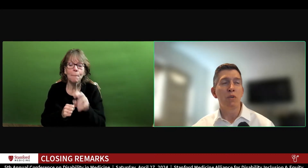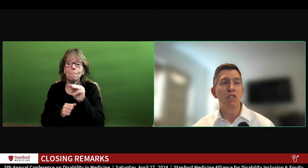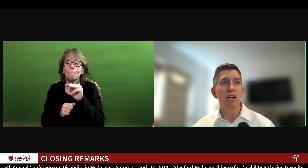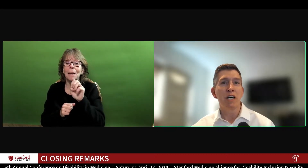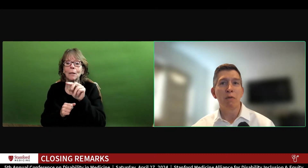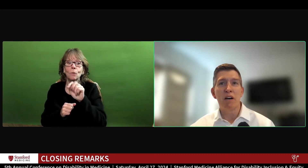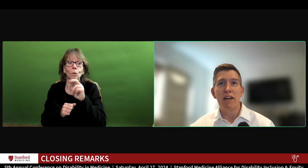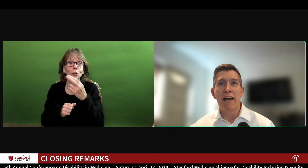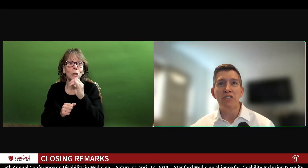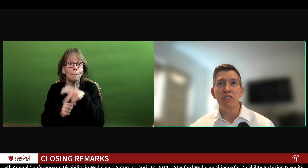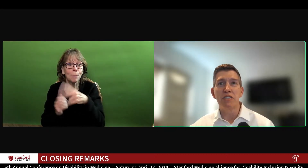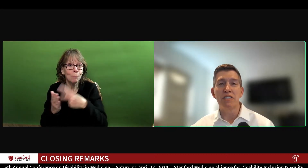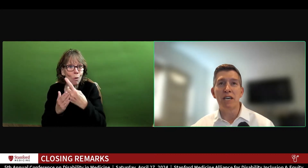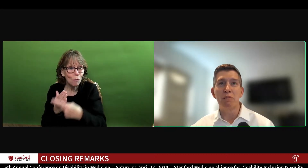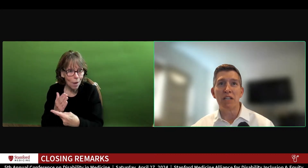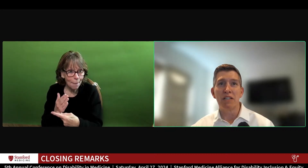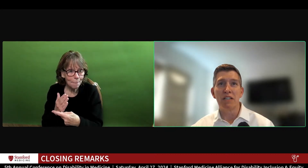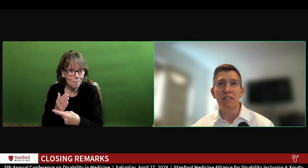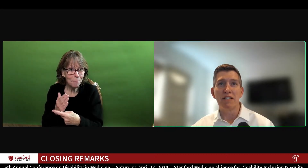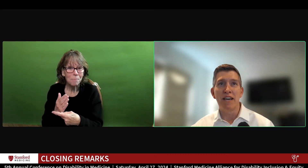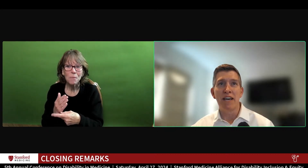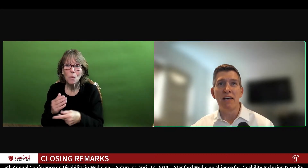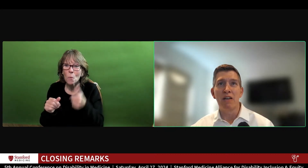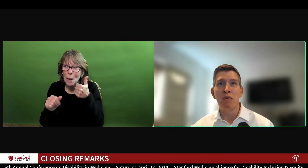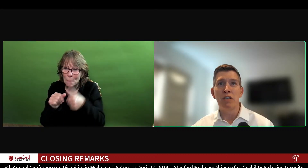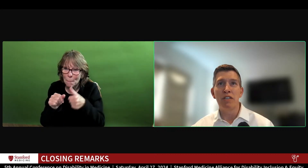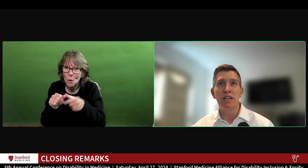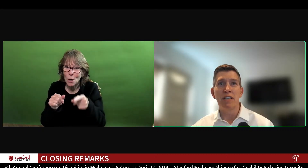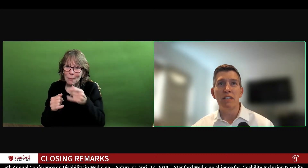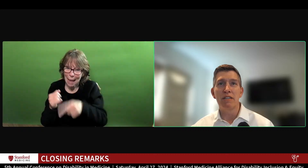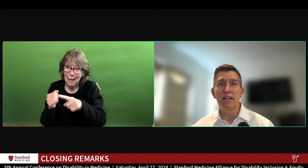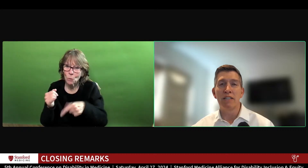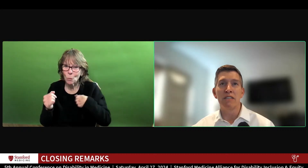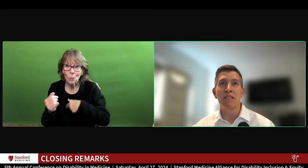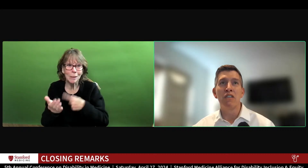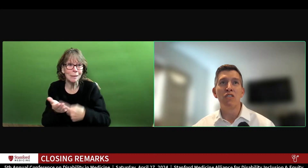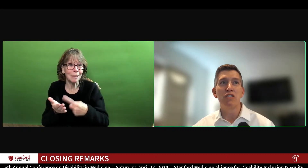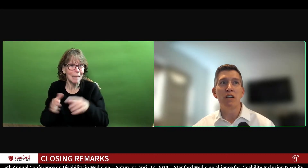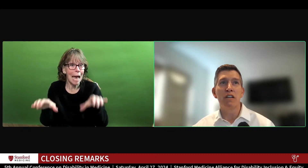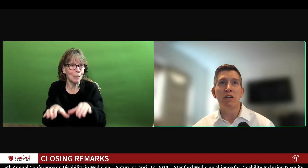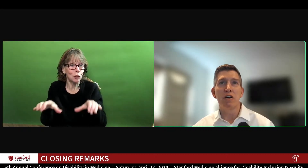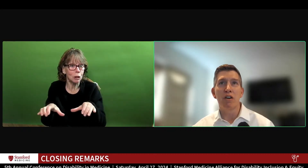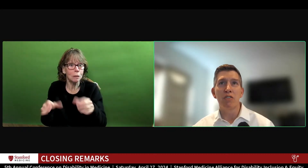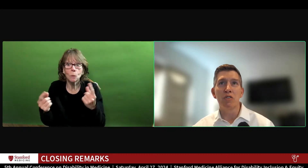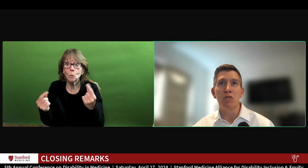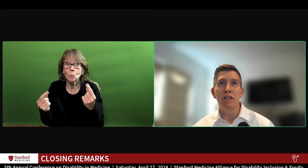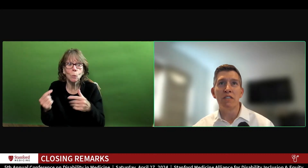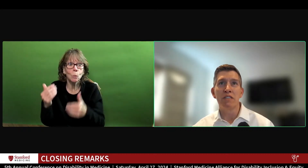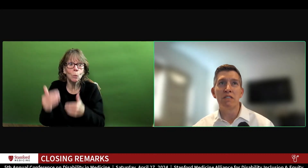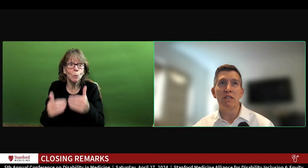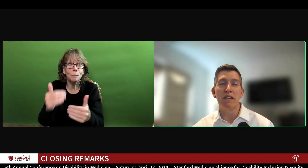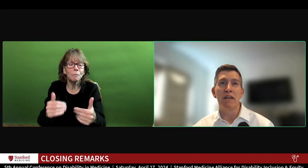We're talking about action steps at the end of the day and I really think that sharing our stories